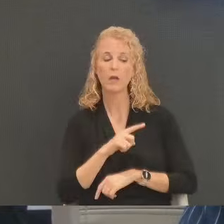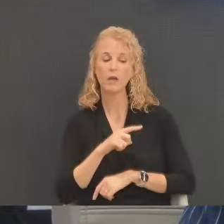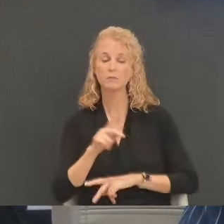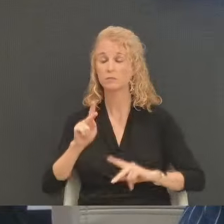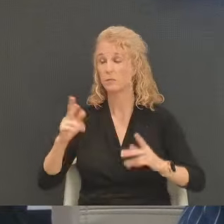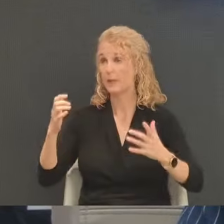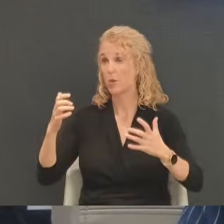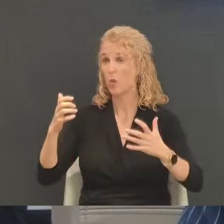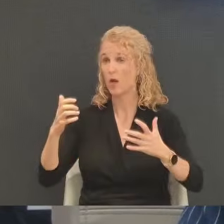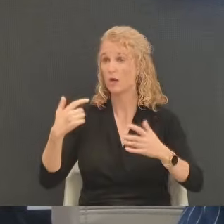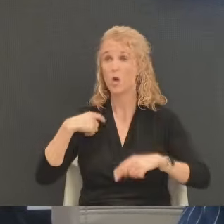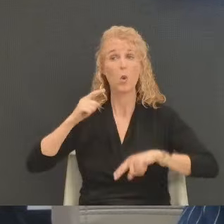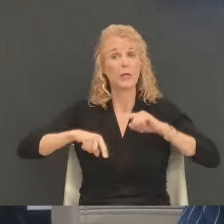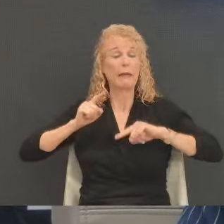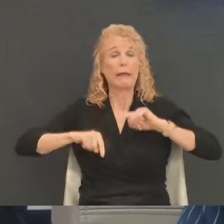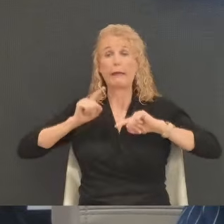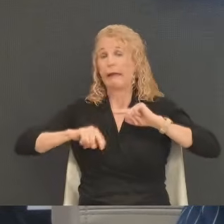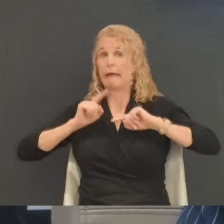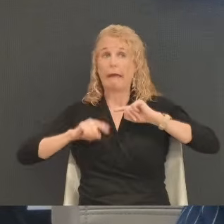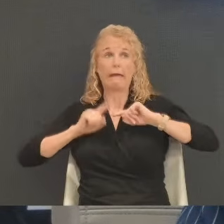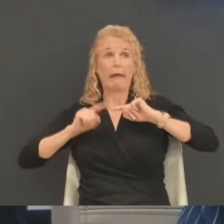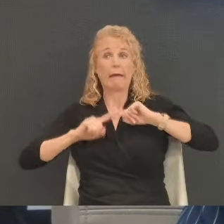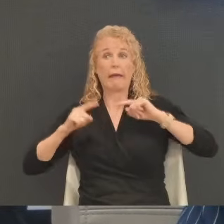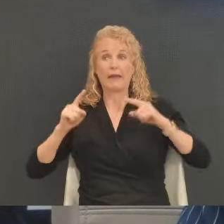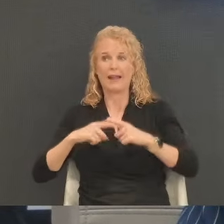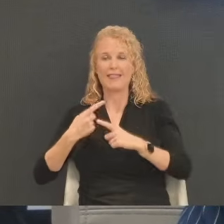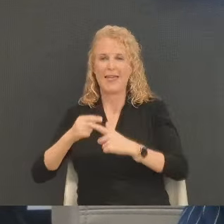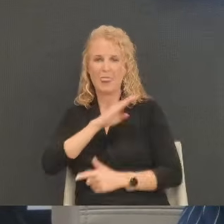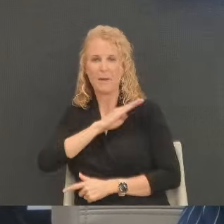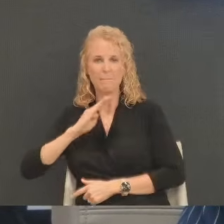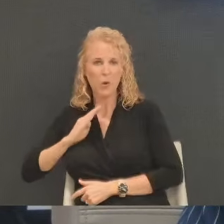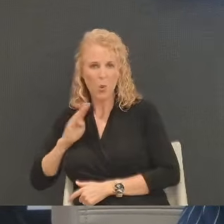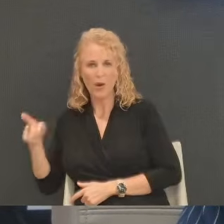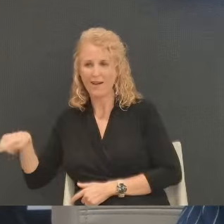on the street, oh, we can't do it. We can't do and then you go to your board and they writing op-eds